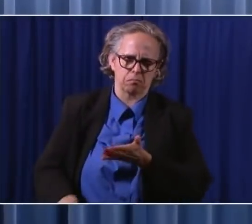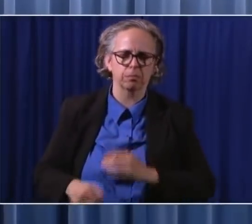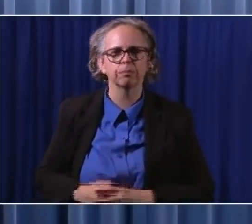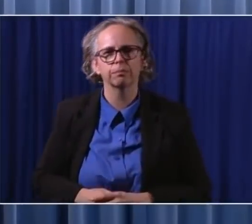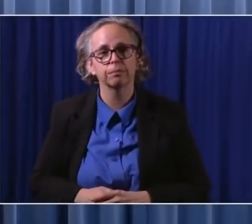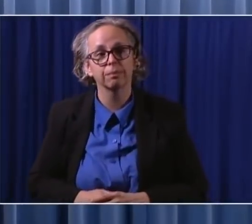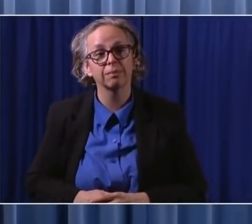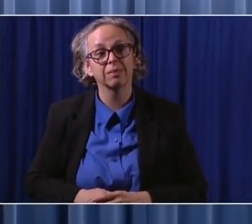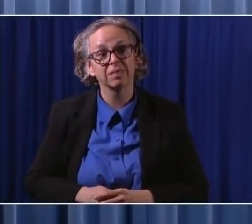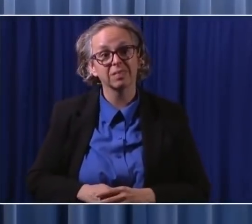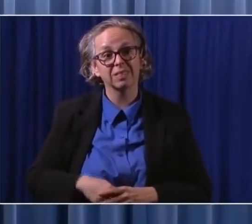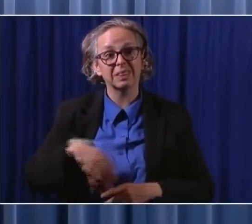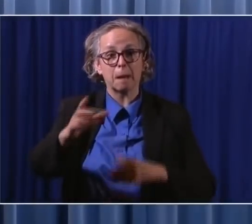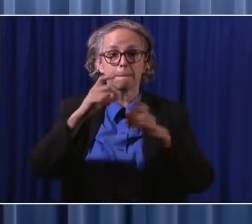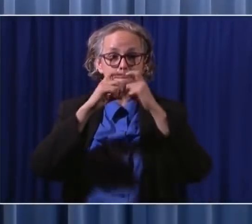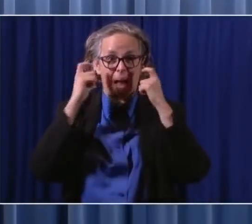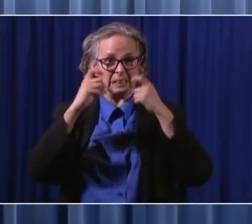SAFELY WEAR A FACE COVERING.